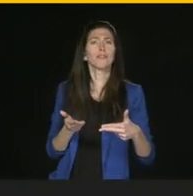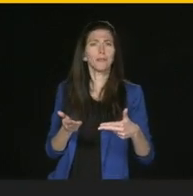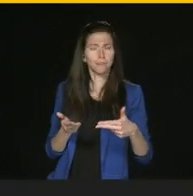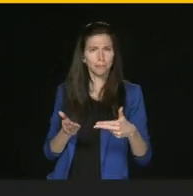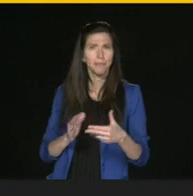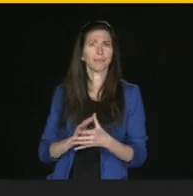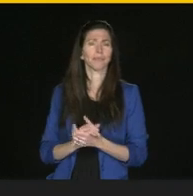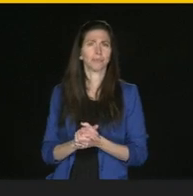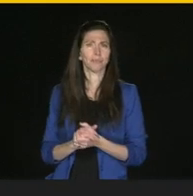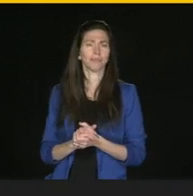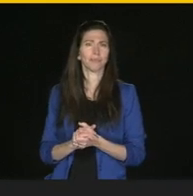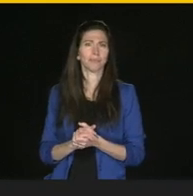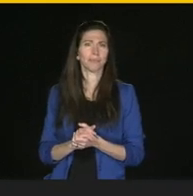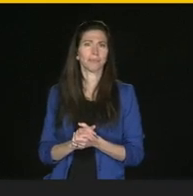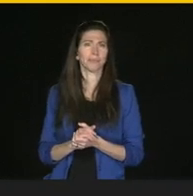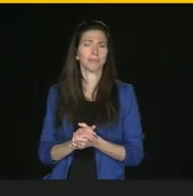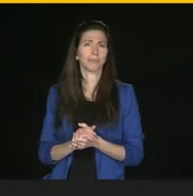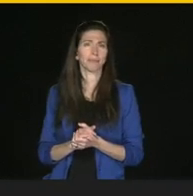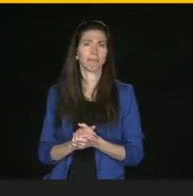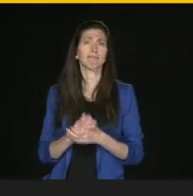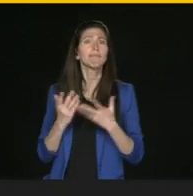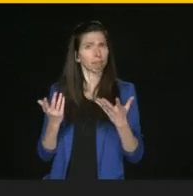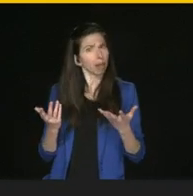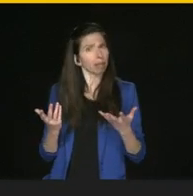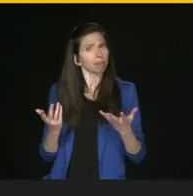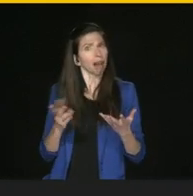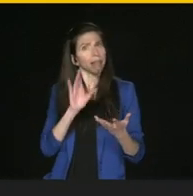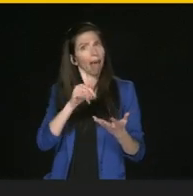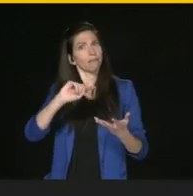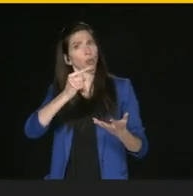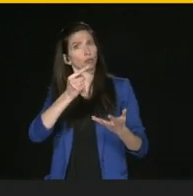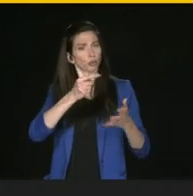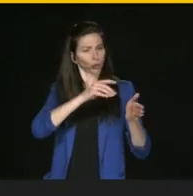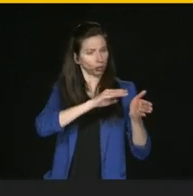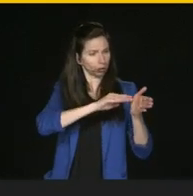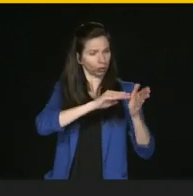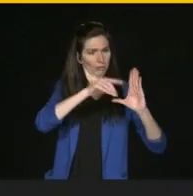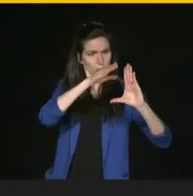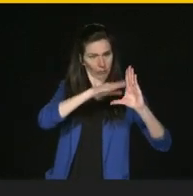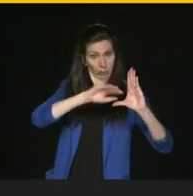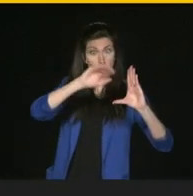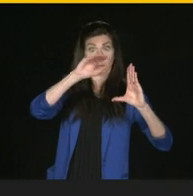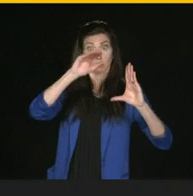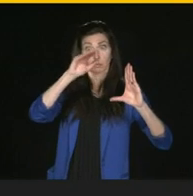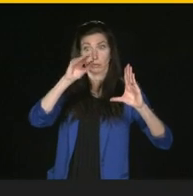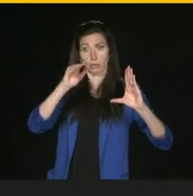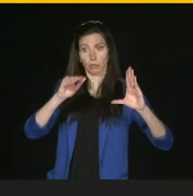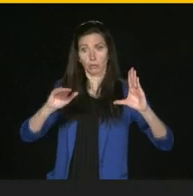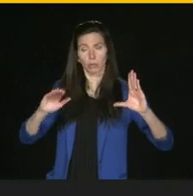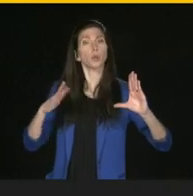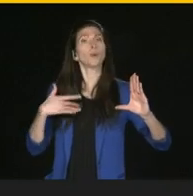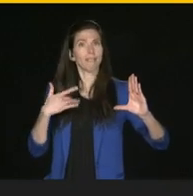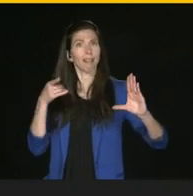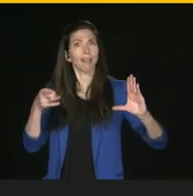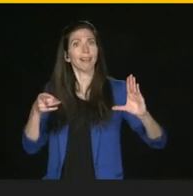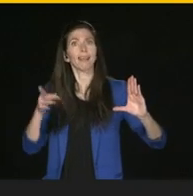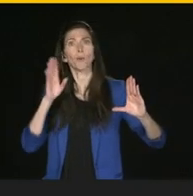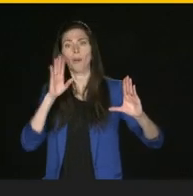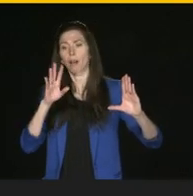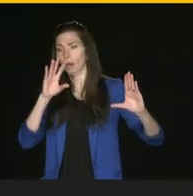BUT WE SEE THAT FIRST WAVE